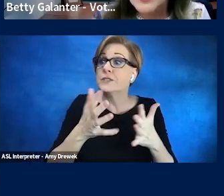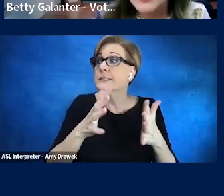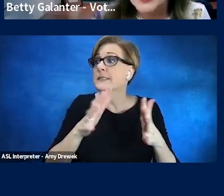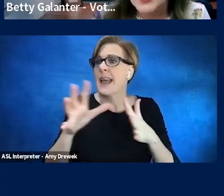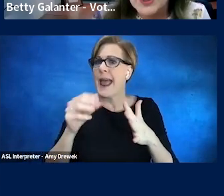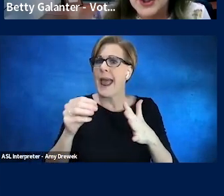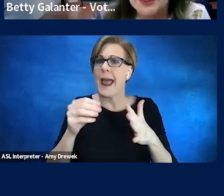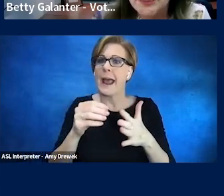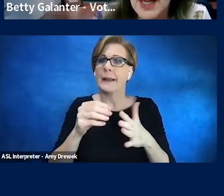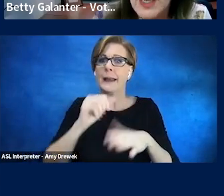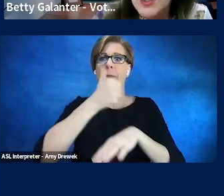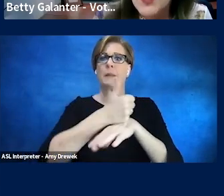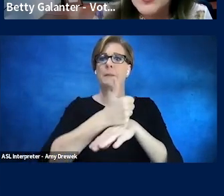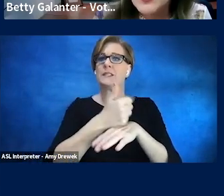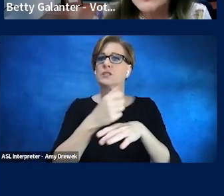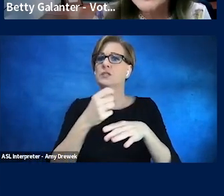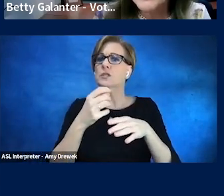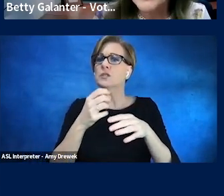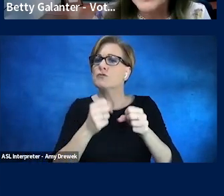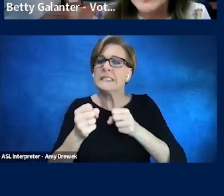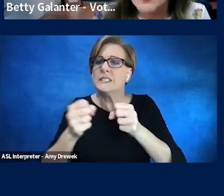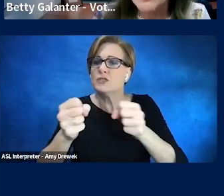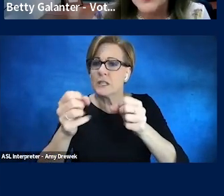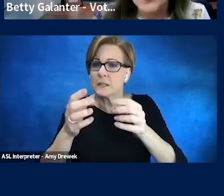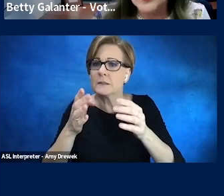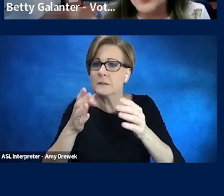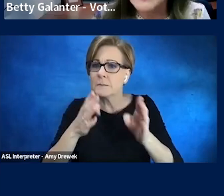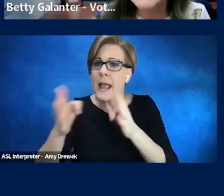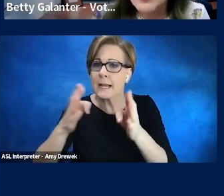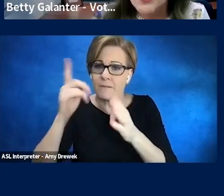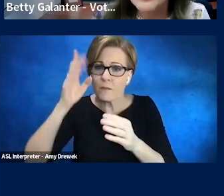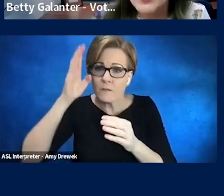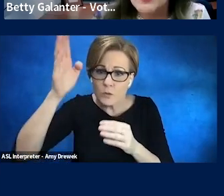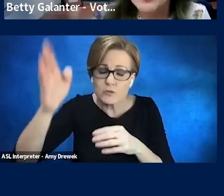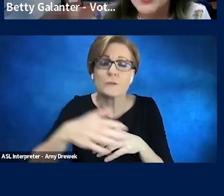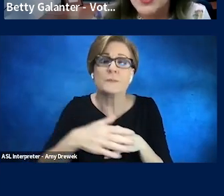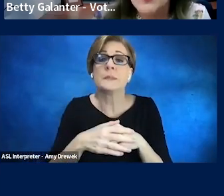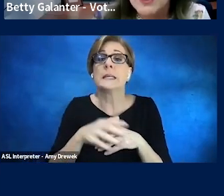strategic direction. He works closely with the County Recorder and he reports to the Board of